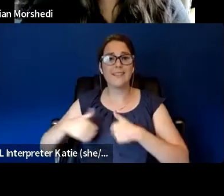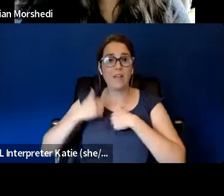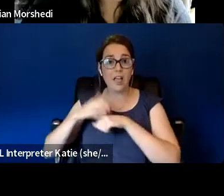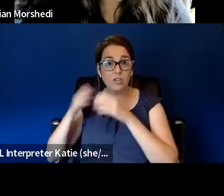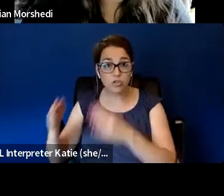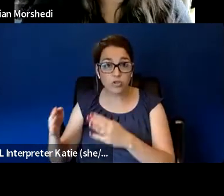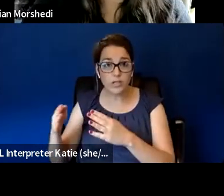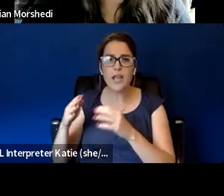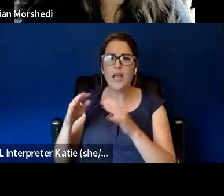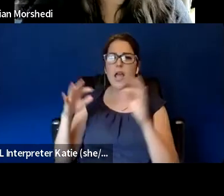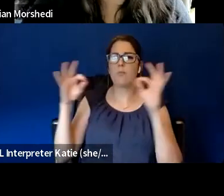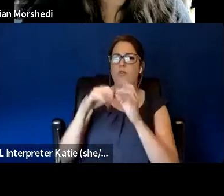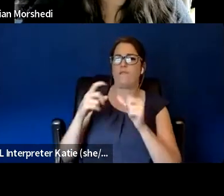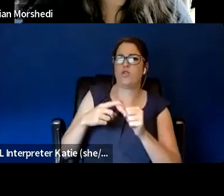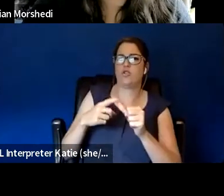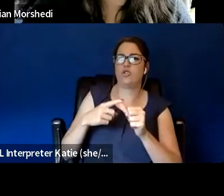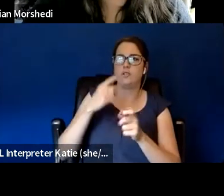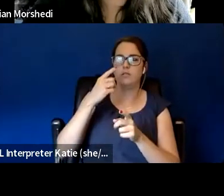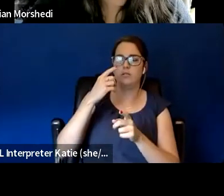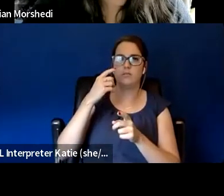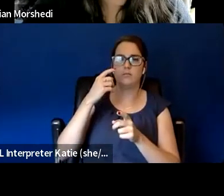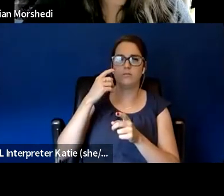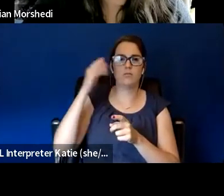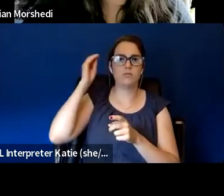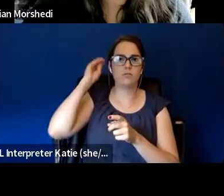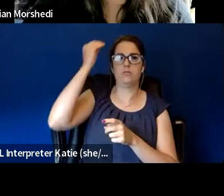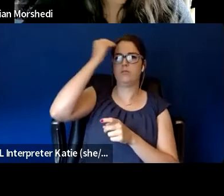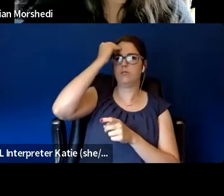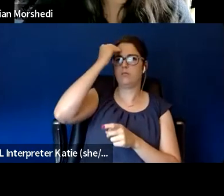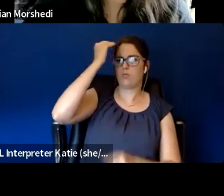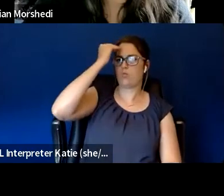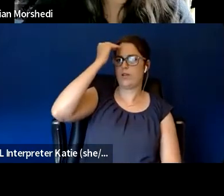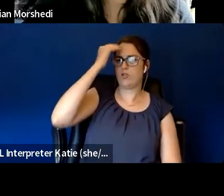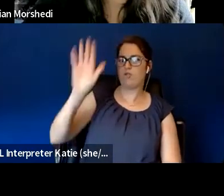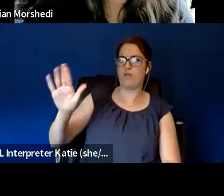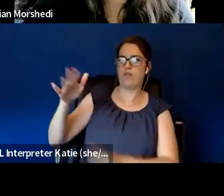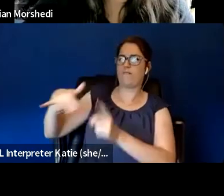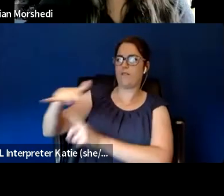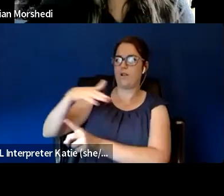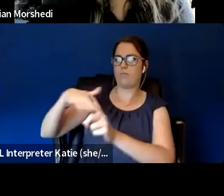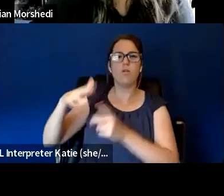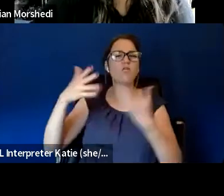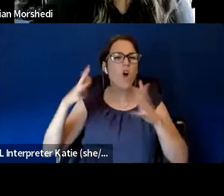about their environment, right? You all spoke about environment earlier,